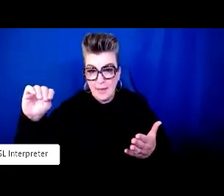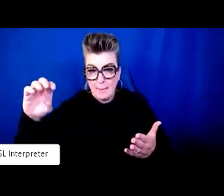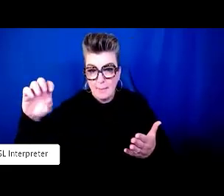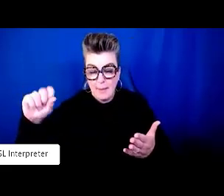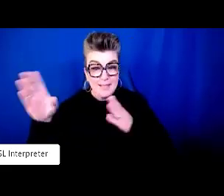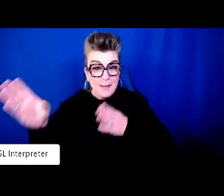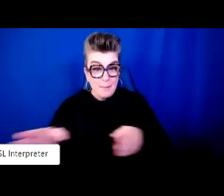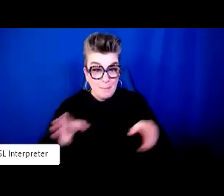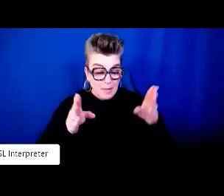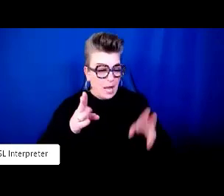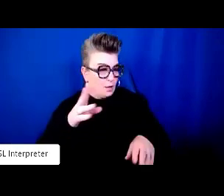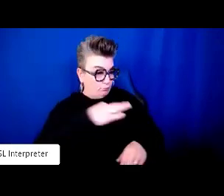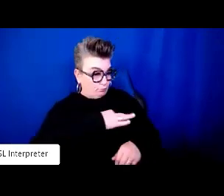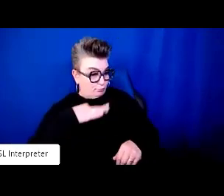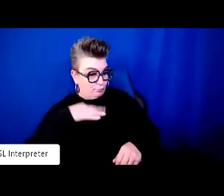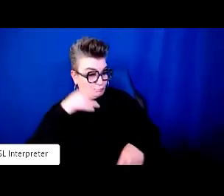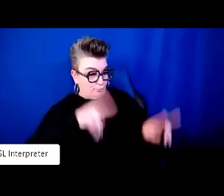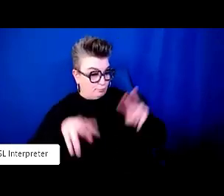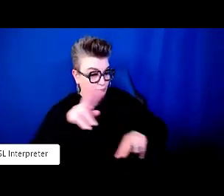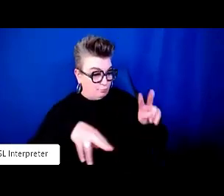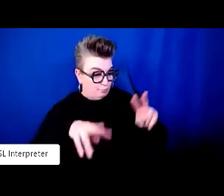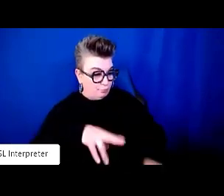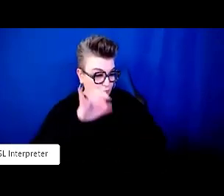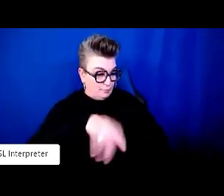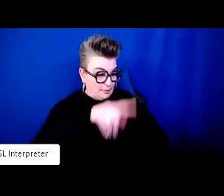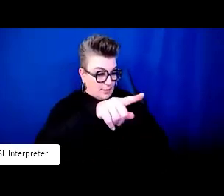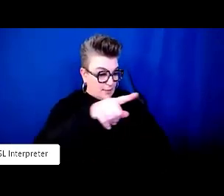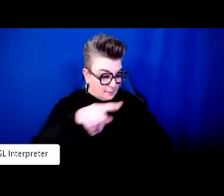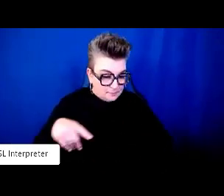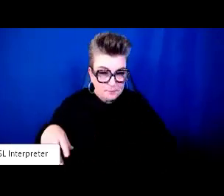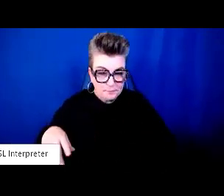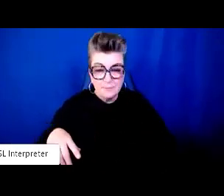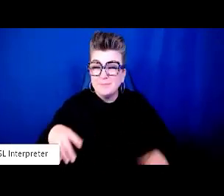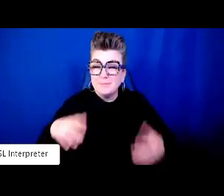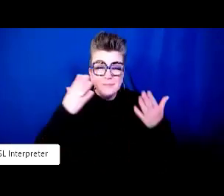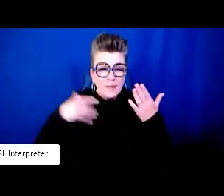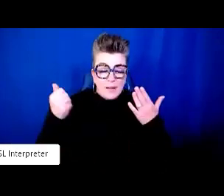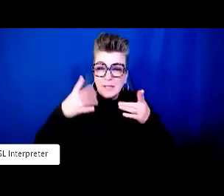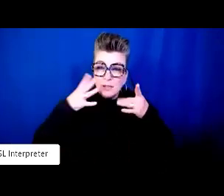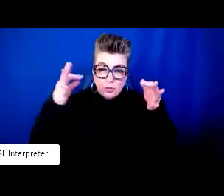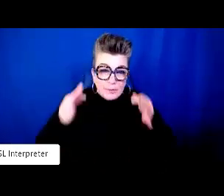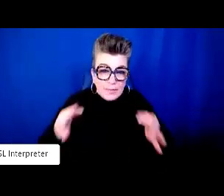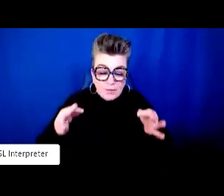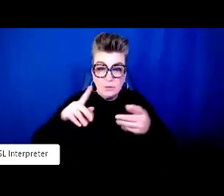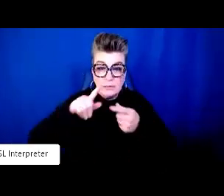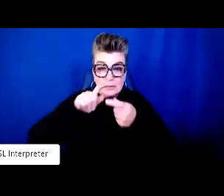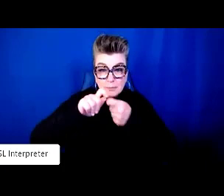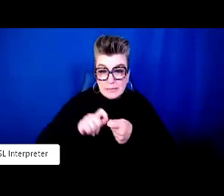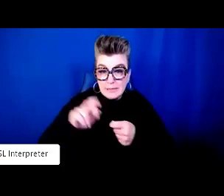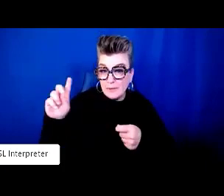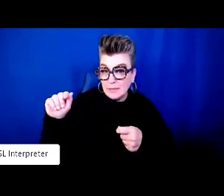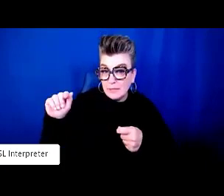This is not a one size fits all process because the determination of whether a specific data management or sharing strategy